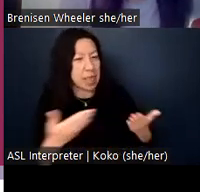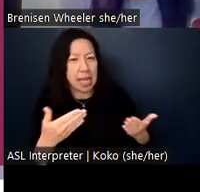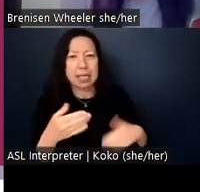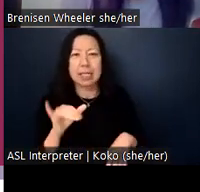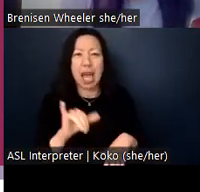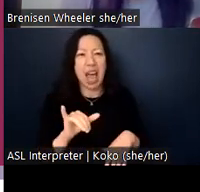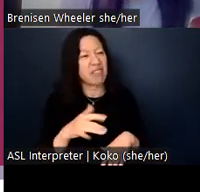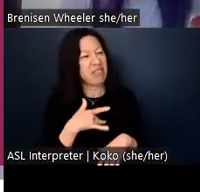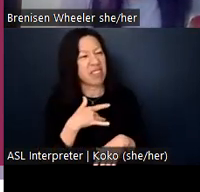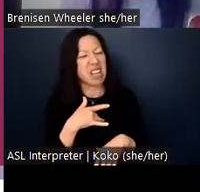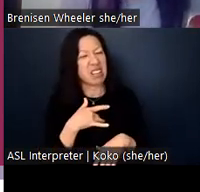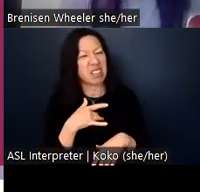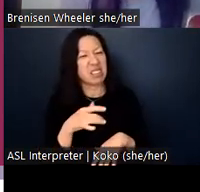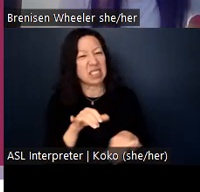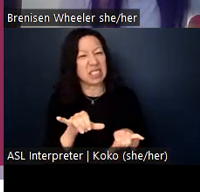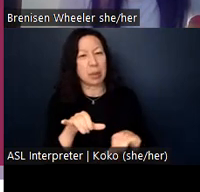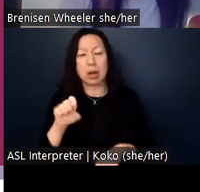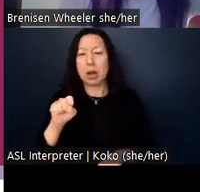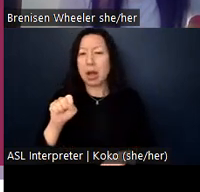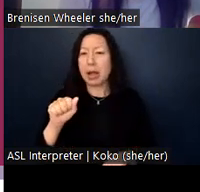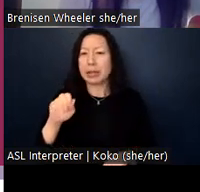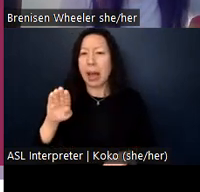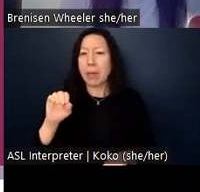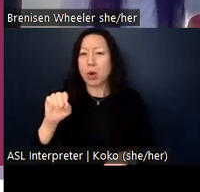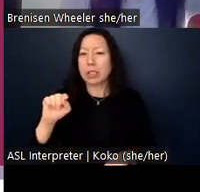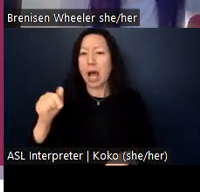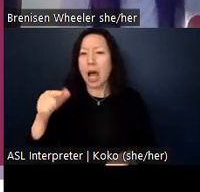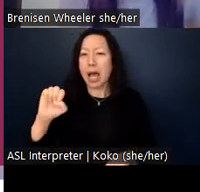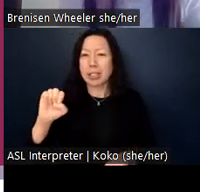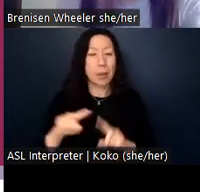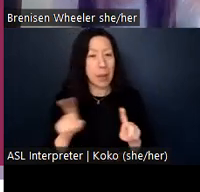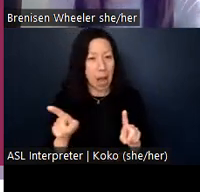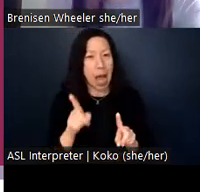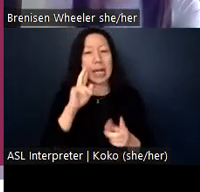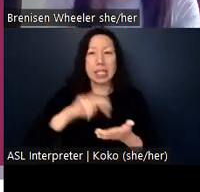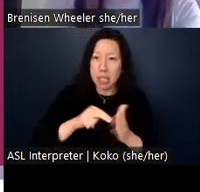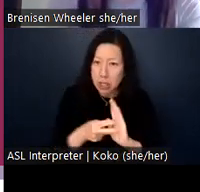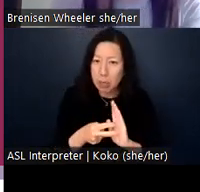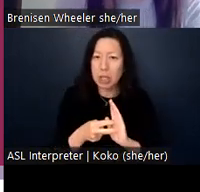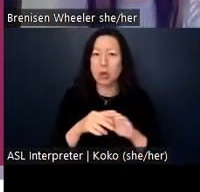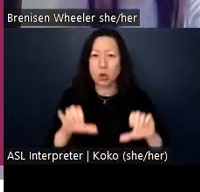12:50:41 But deliberately doing things to make the survivor miss, or be late for events